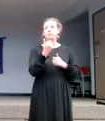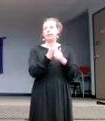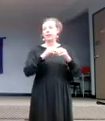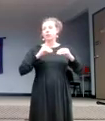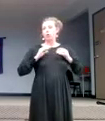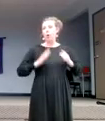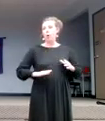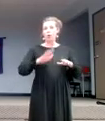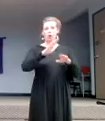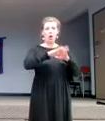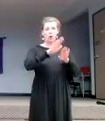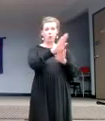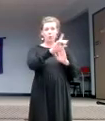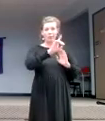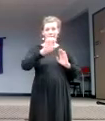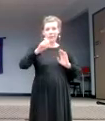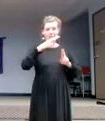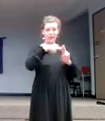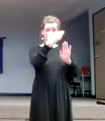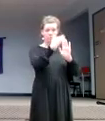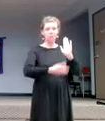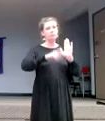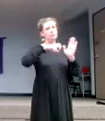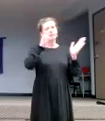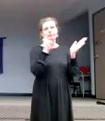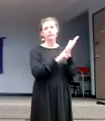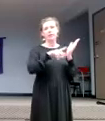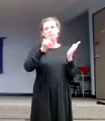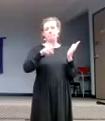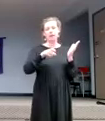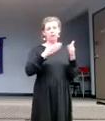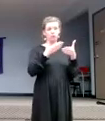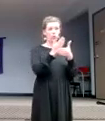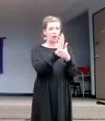on the property deed is going to need to sign the Right of Entry form. You should have received